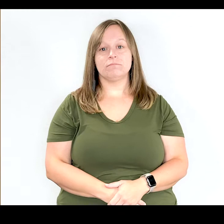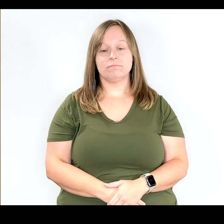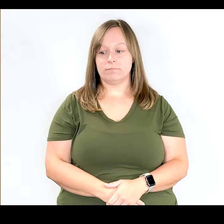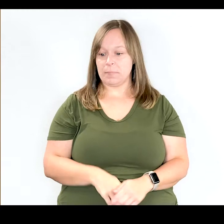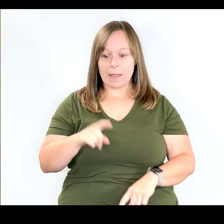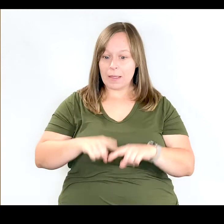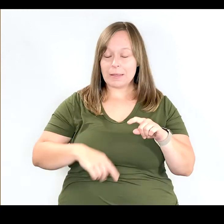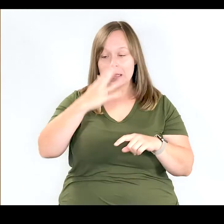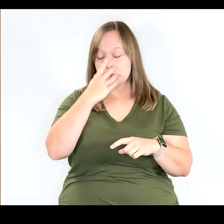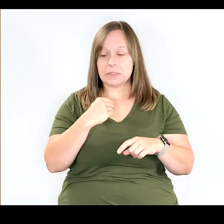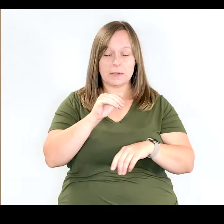[SPEAKING IN HAITIAN CREOLE]